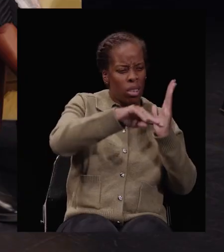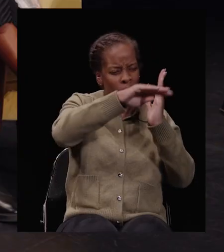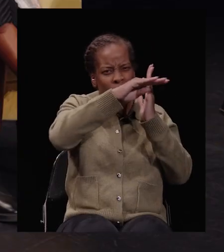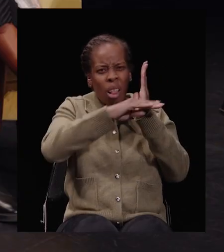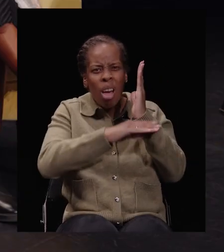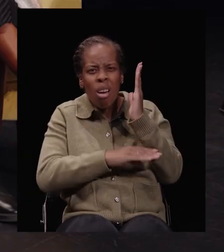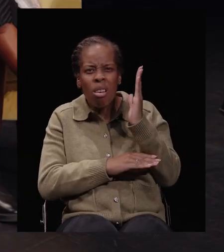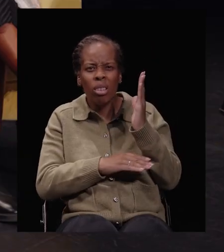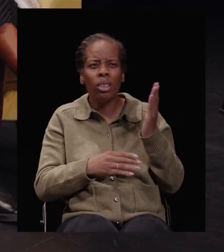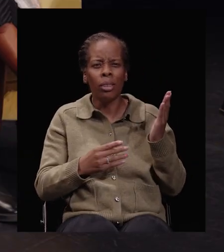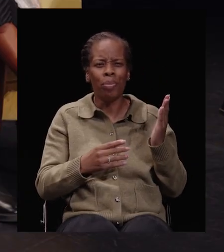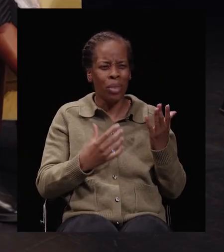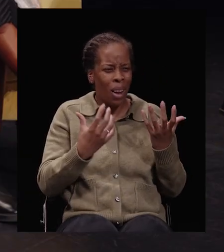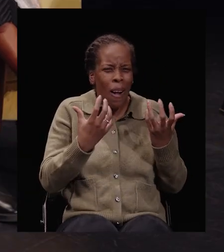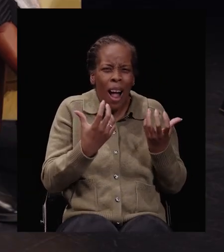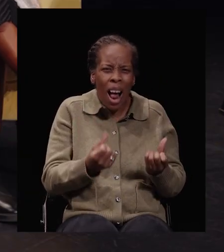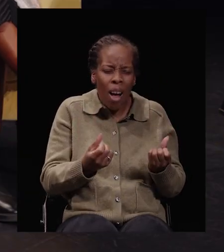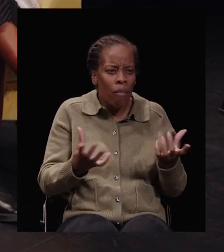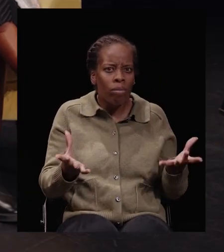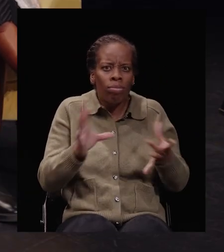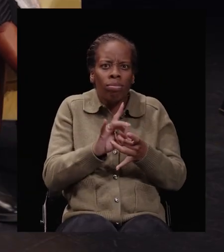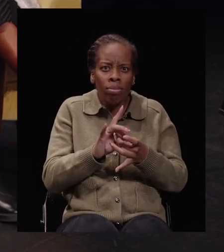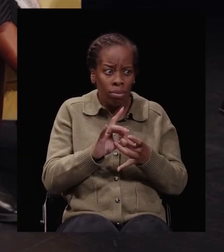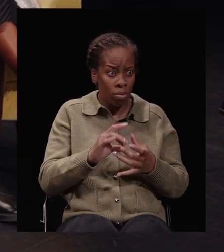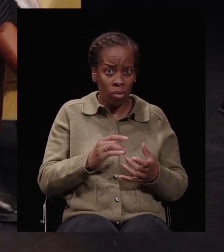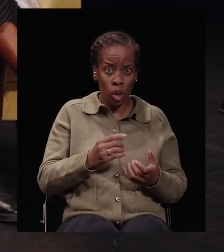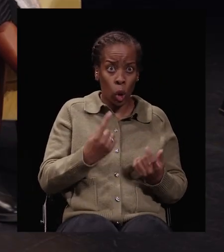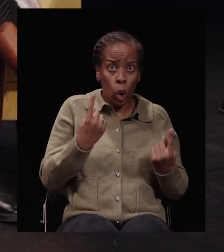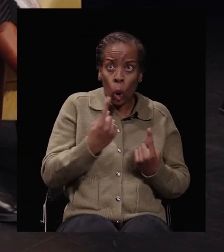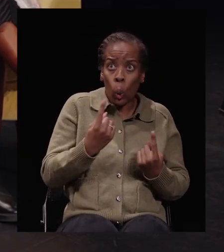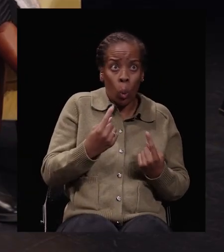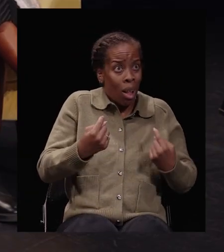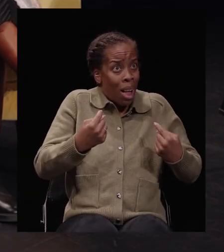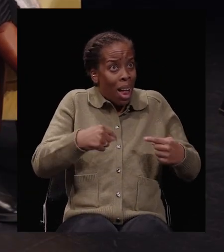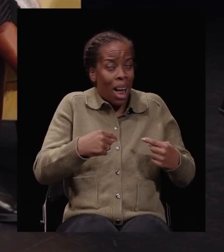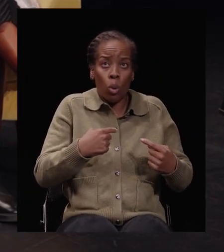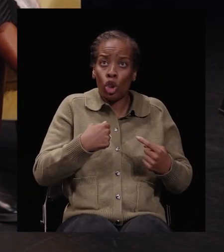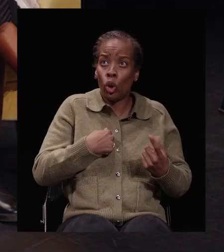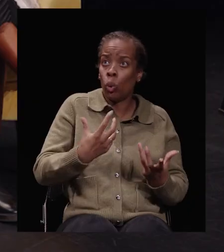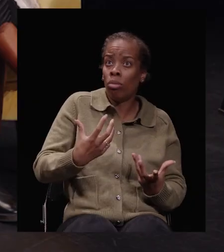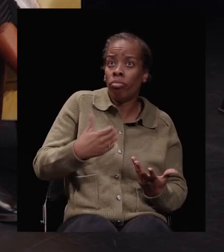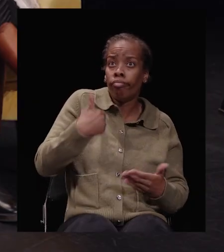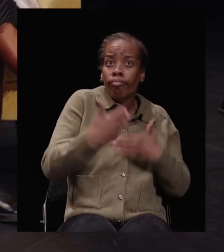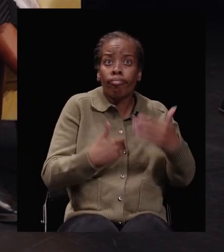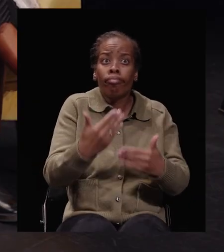that quiet architect of our opportunities that shapes who moves through the doors and culture, who gets to speak on the stages,